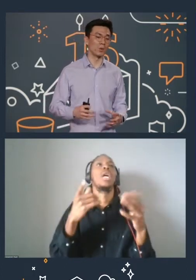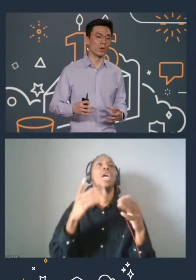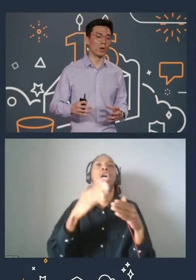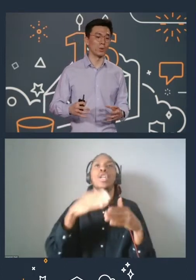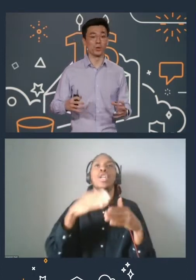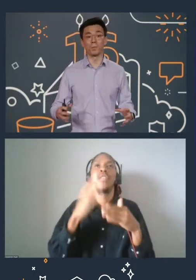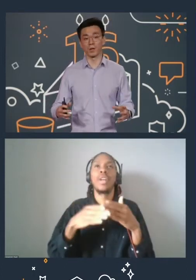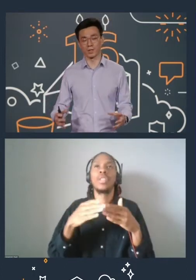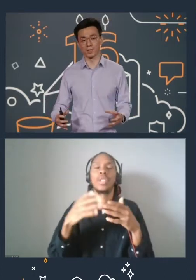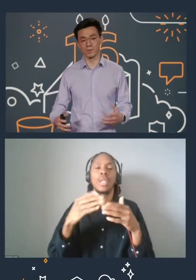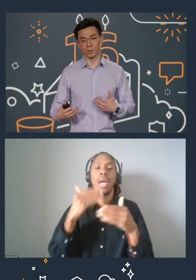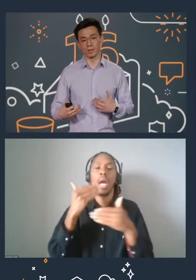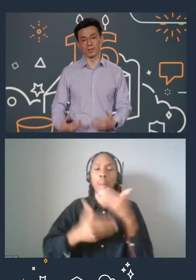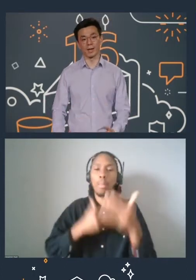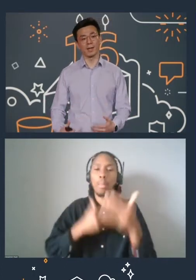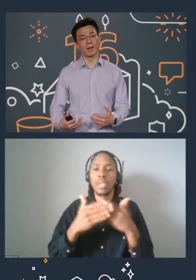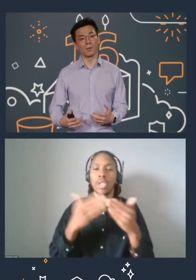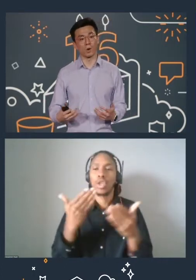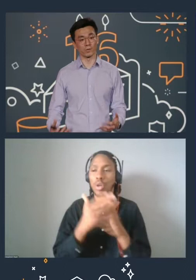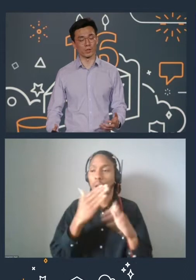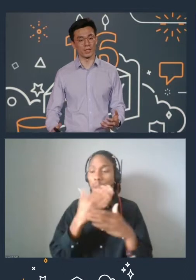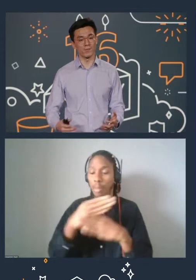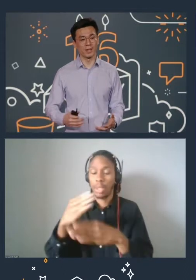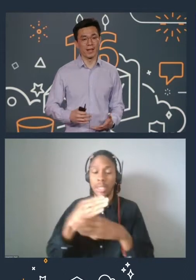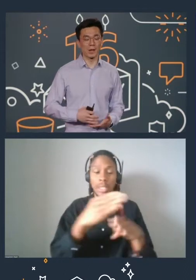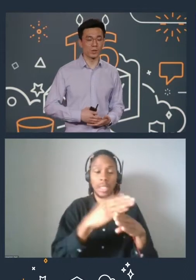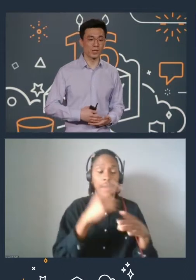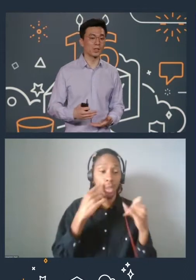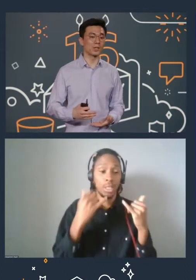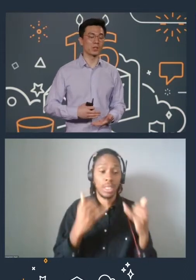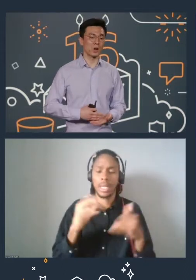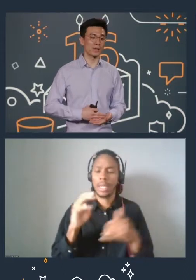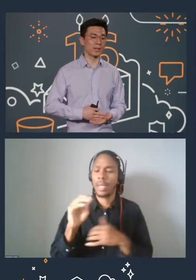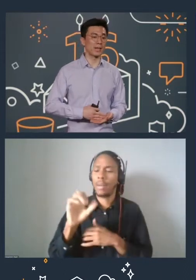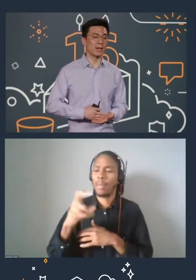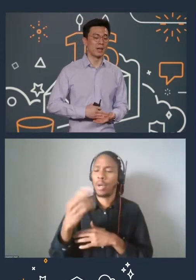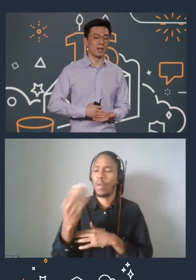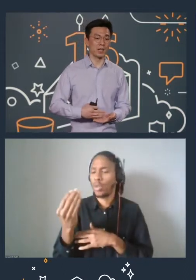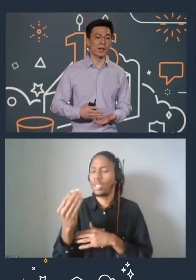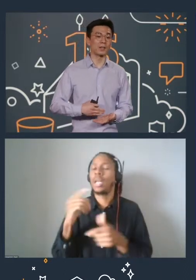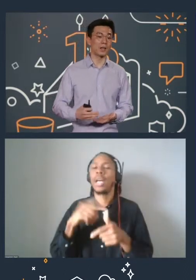your new partition for today, on March 14, and you suddenly start sending a lot, a lot